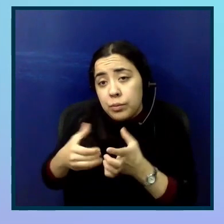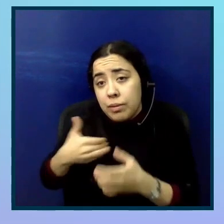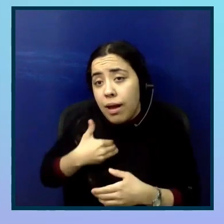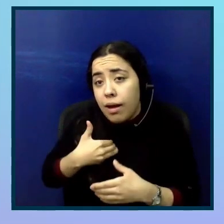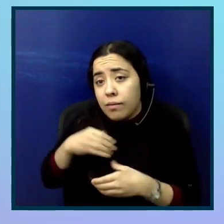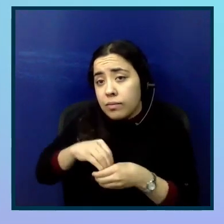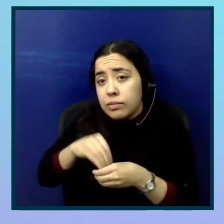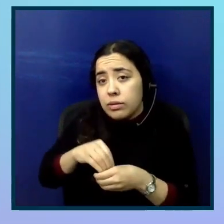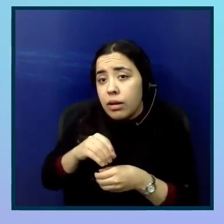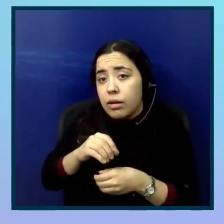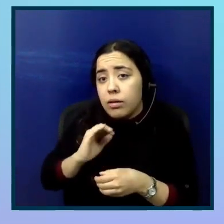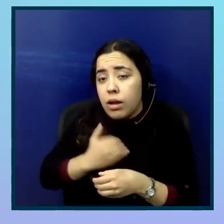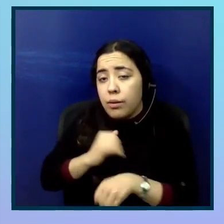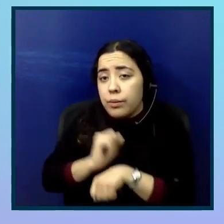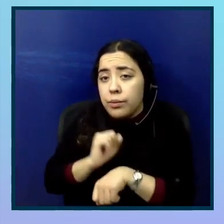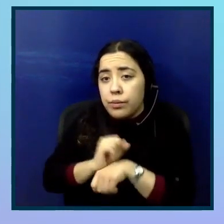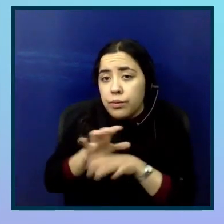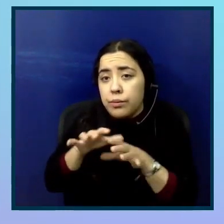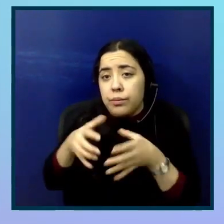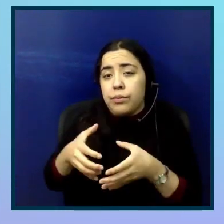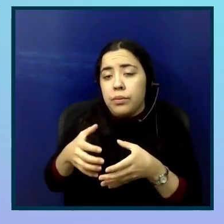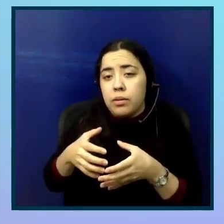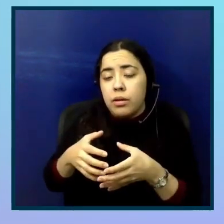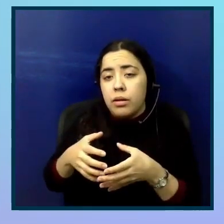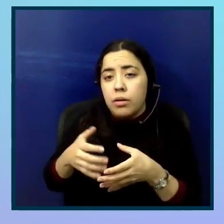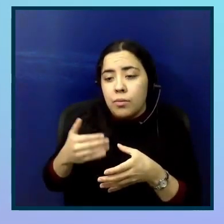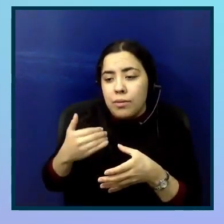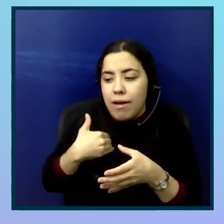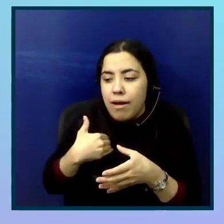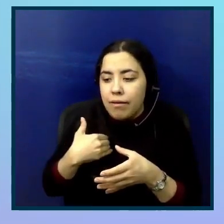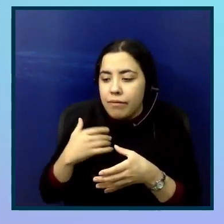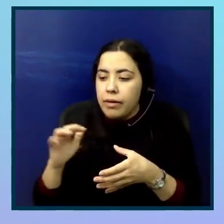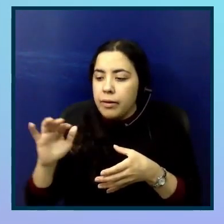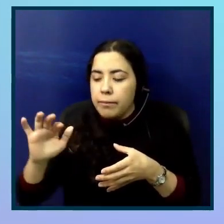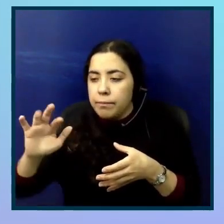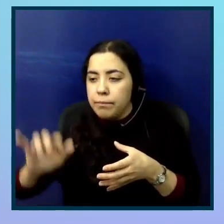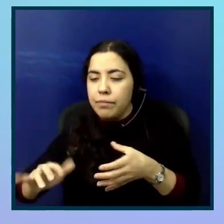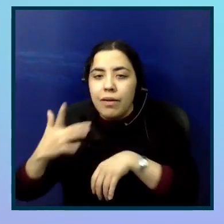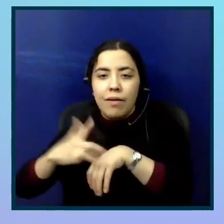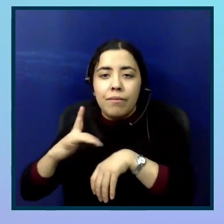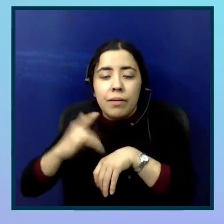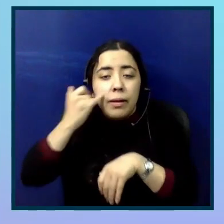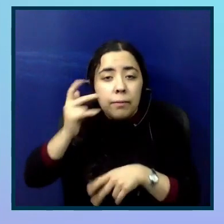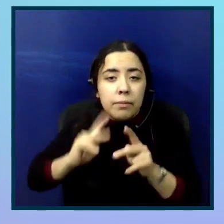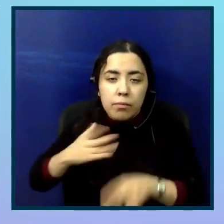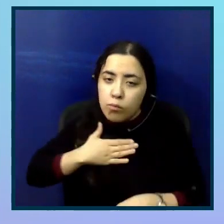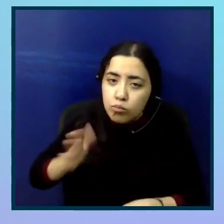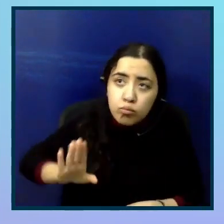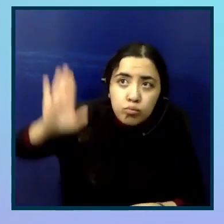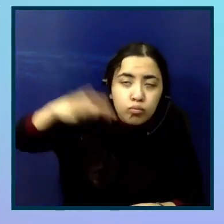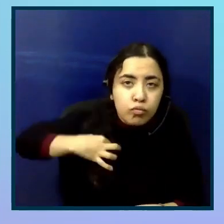to do accessibility testing and research. So people are always willing to test new features, new features,